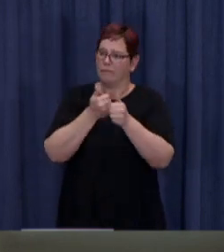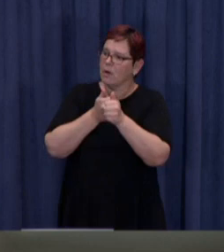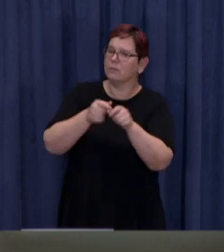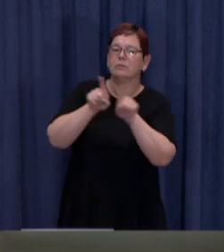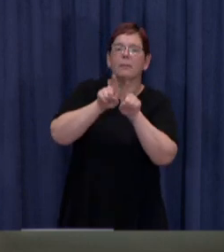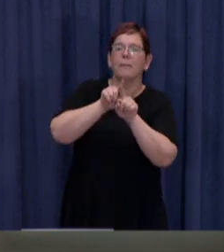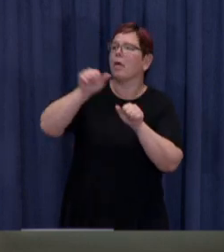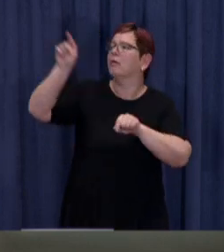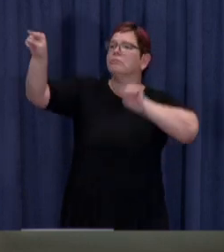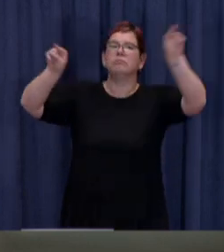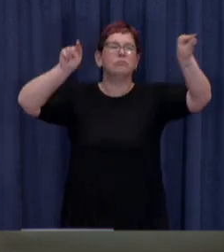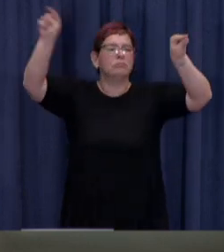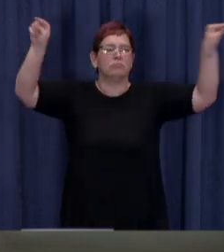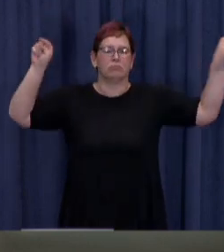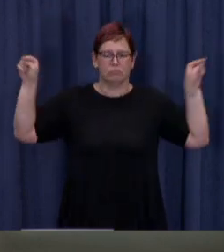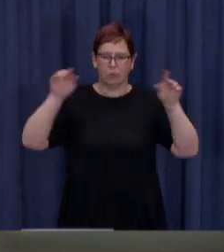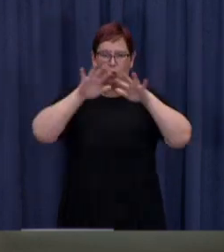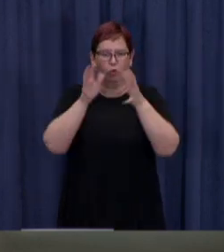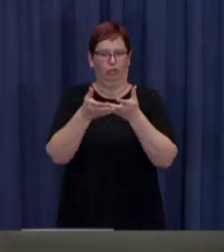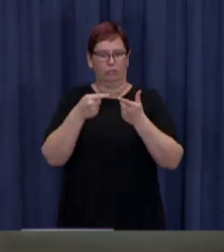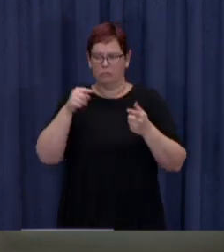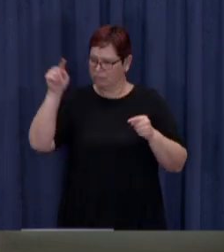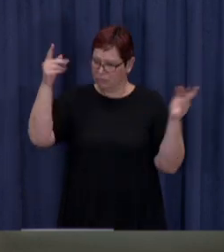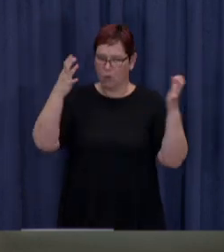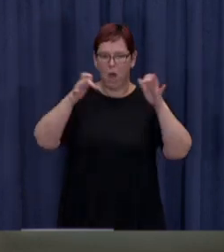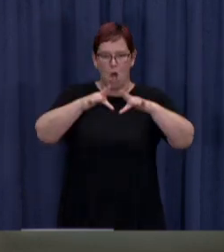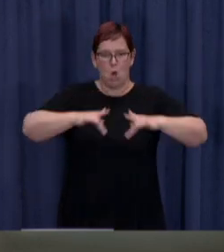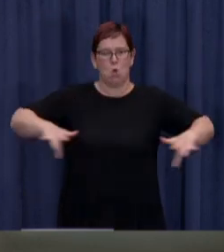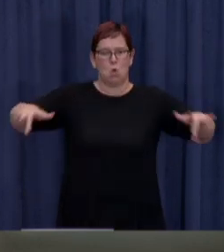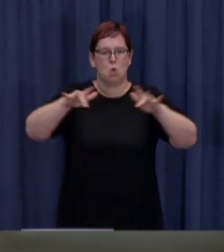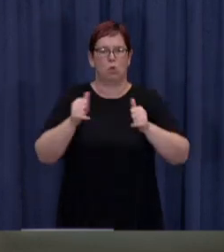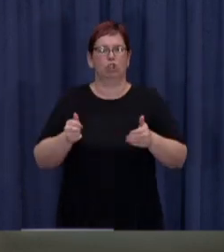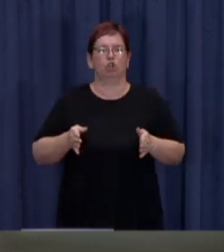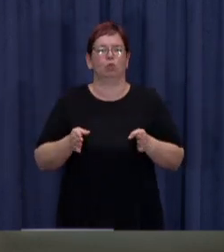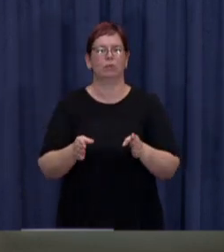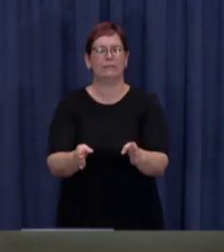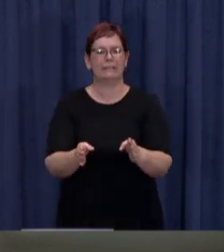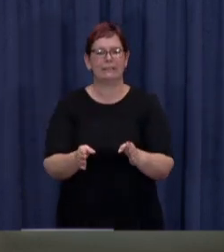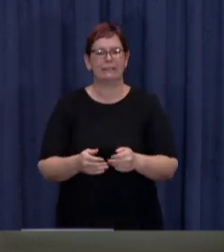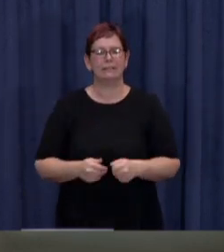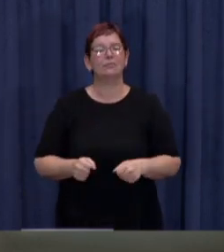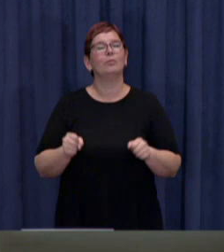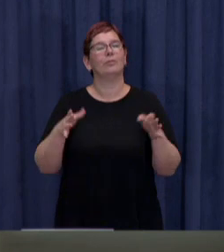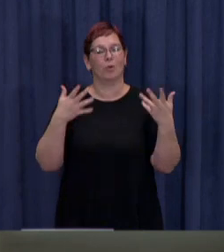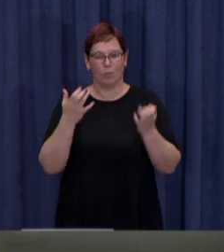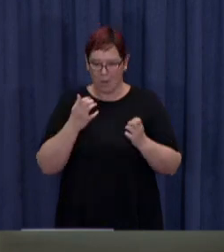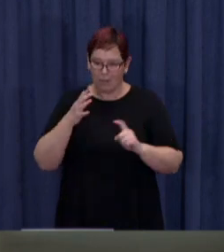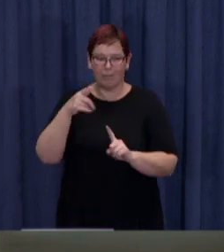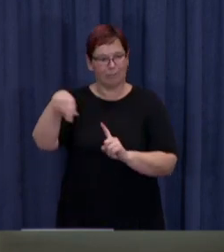doing what they've been asked to do and staying in home staying around home not going out anymore out from the necessary that's what we want to see and I don't